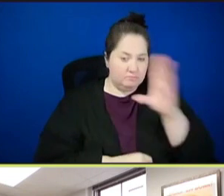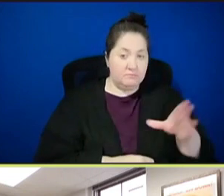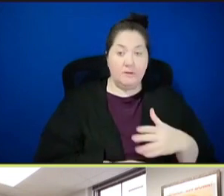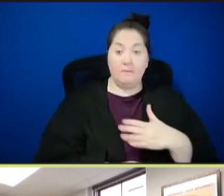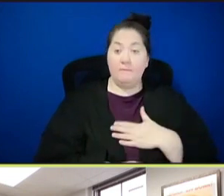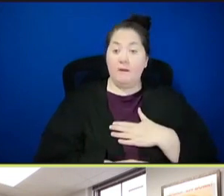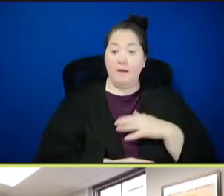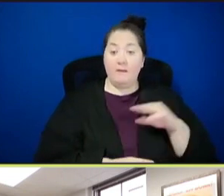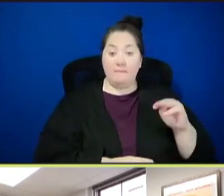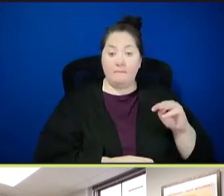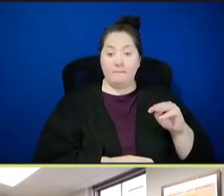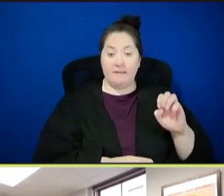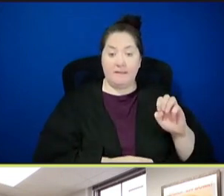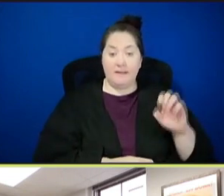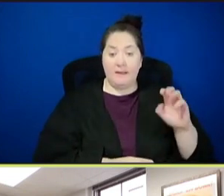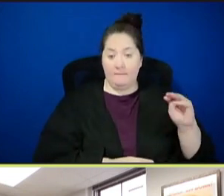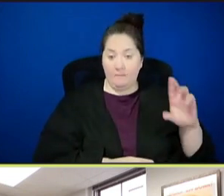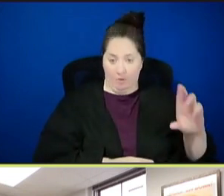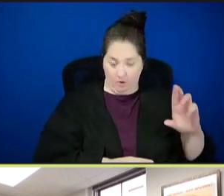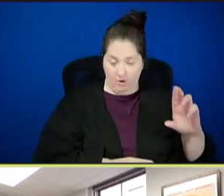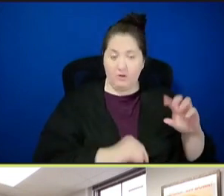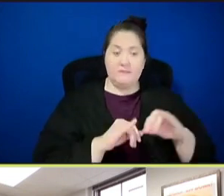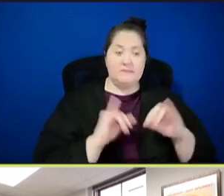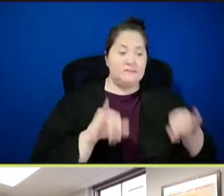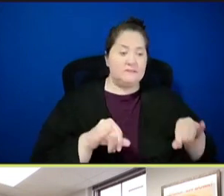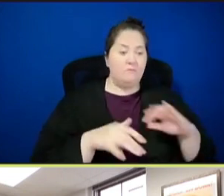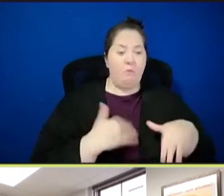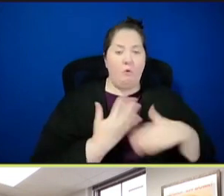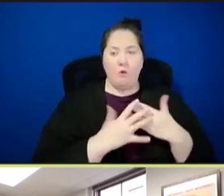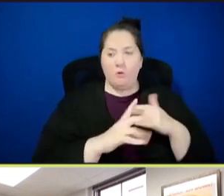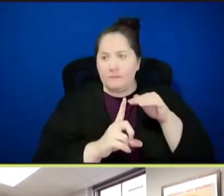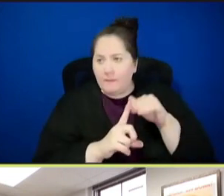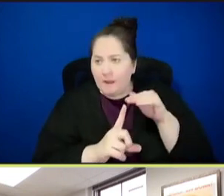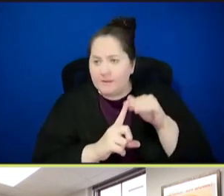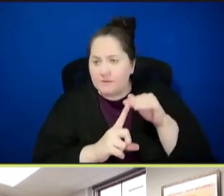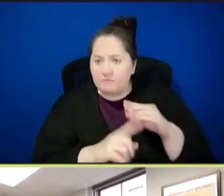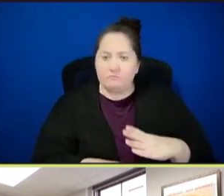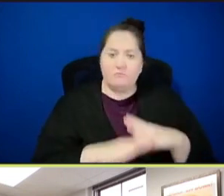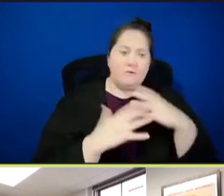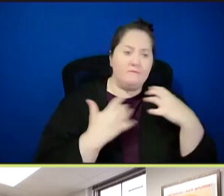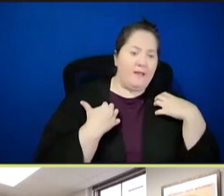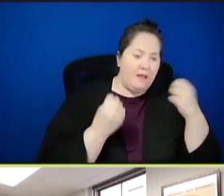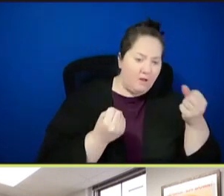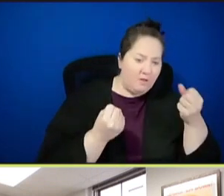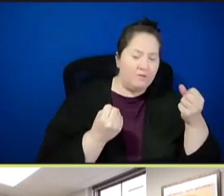electronic for records systems, all the reminders for preventative health for in the lower left,